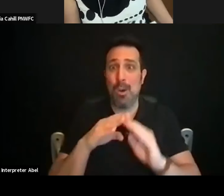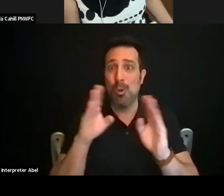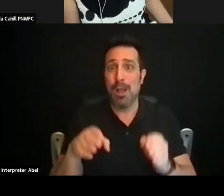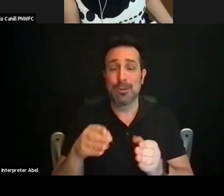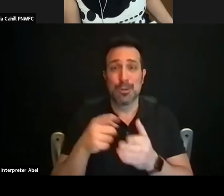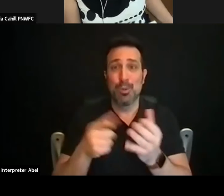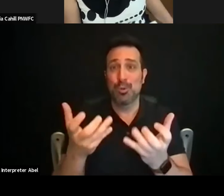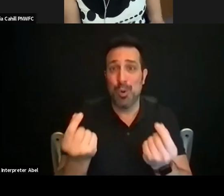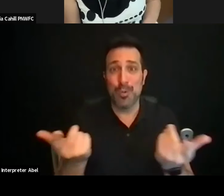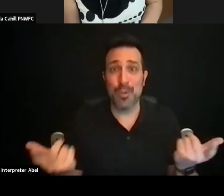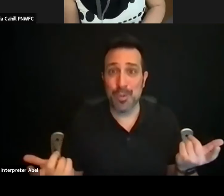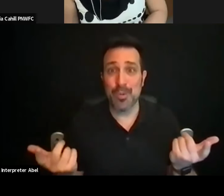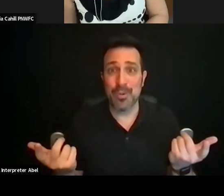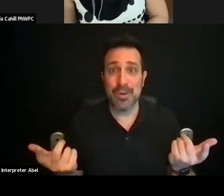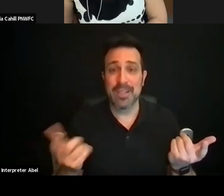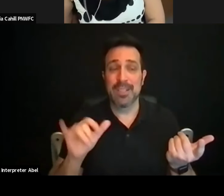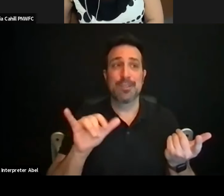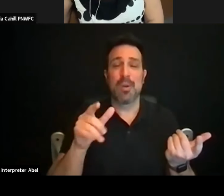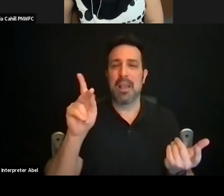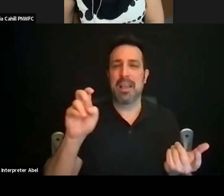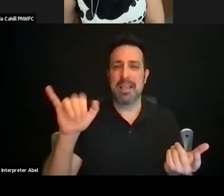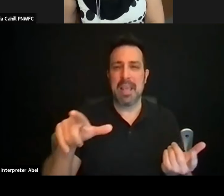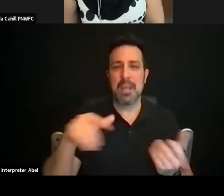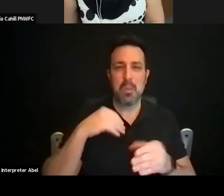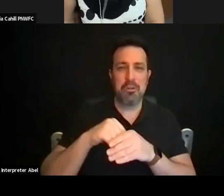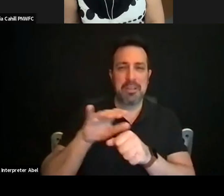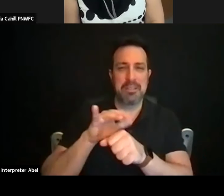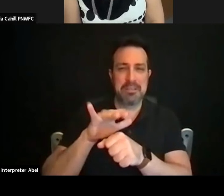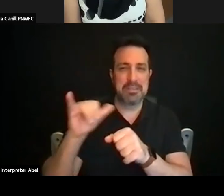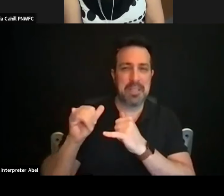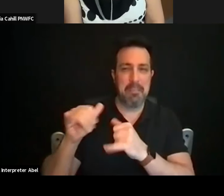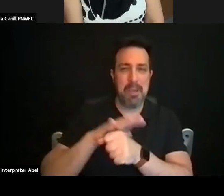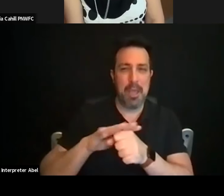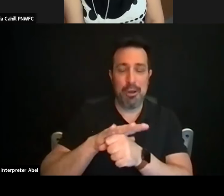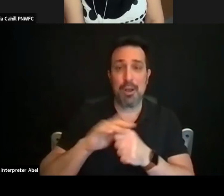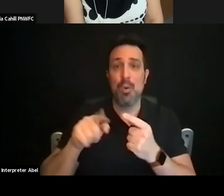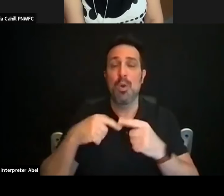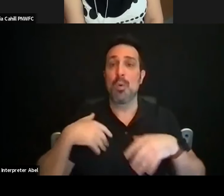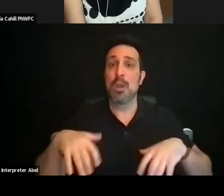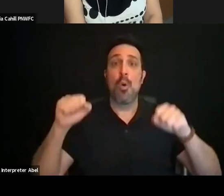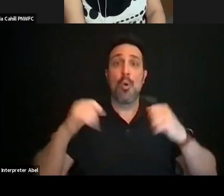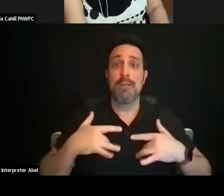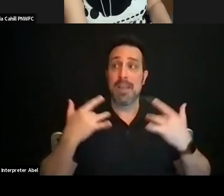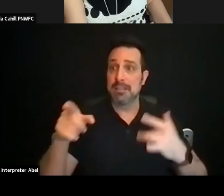interesting skill. If you throw this over here and do the same thing, you're going to end up being a